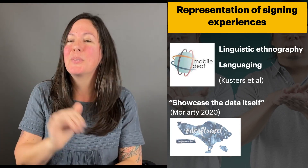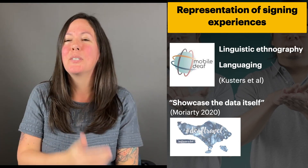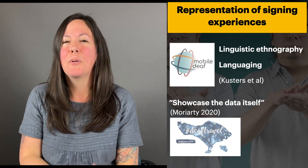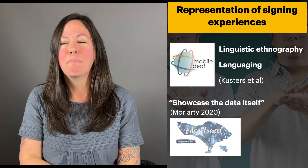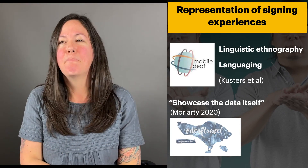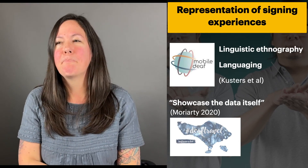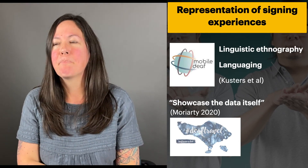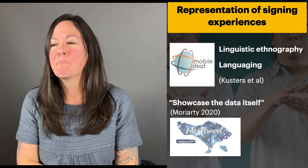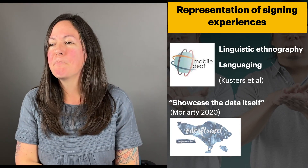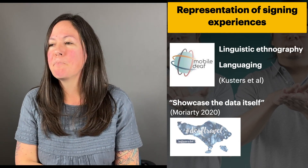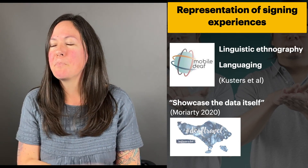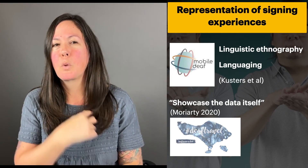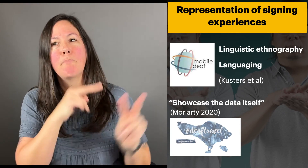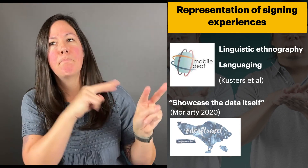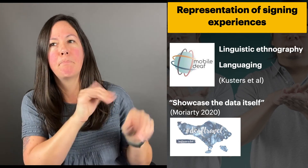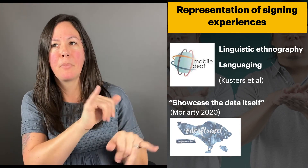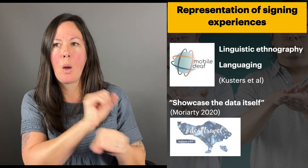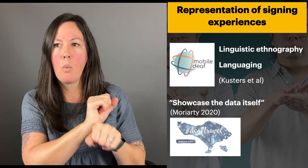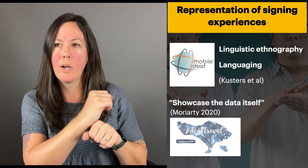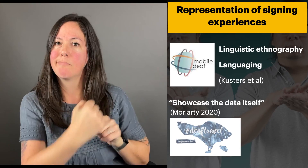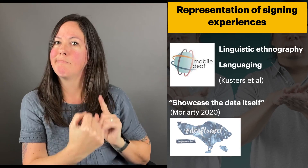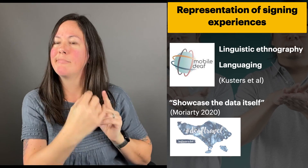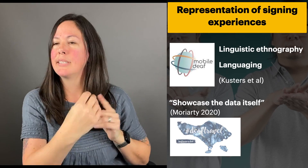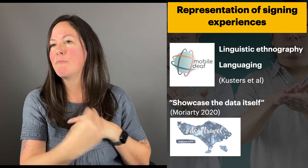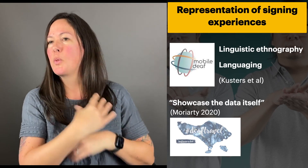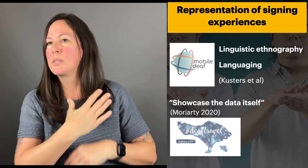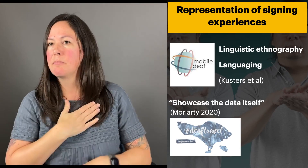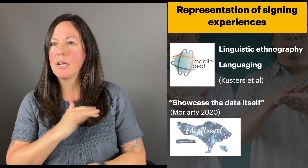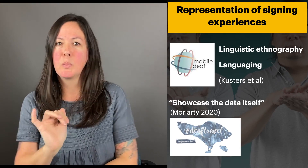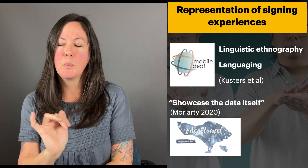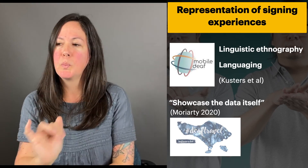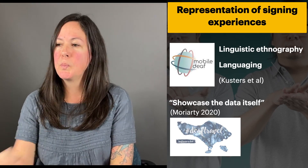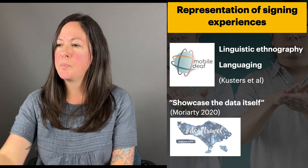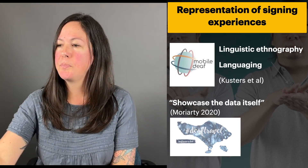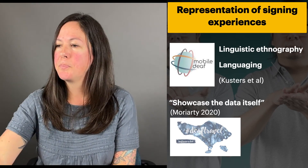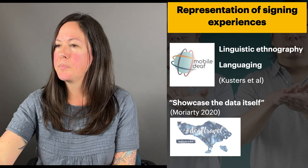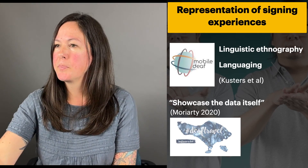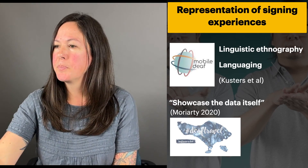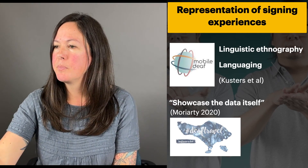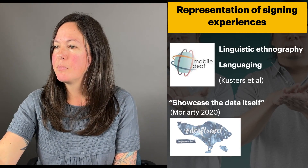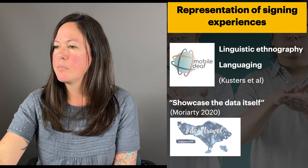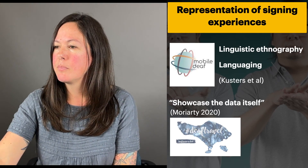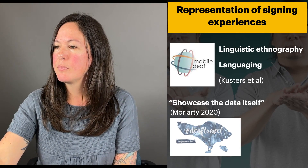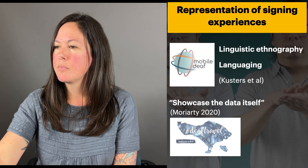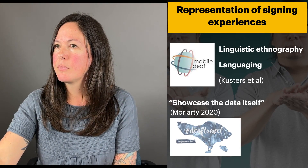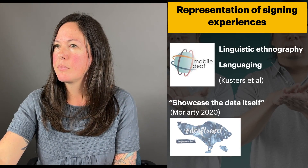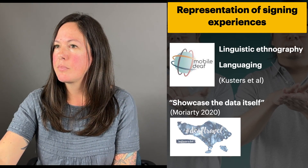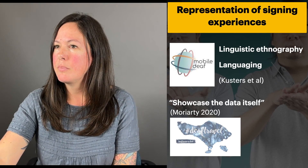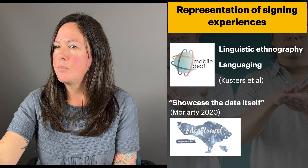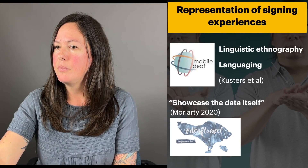through hearing spaces how do deaf people navigate those spaces linguistically physically all of the